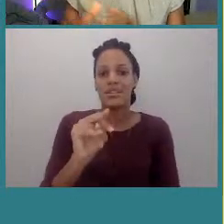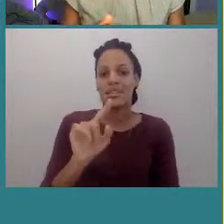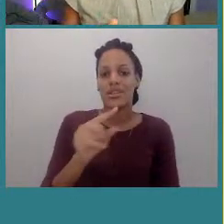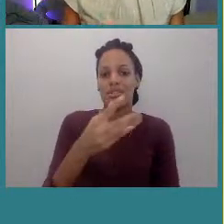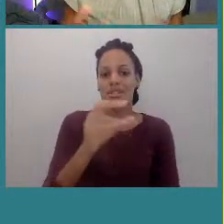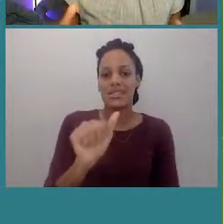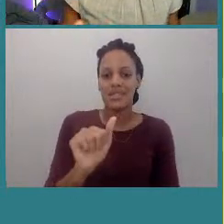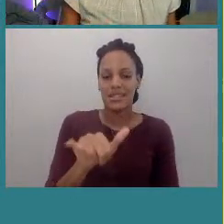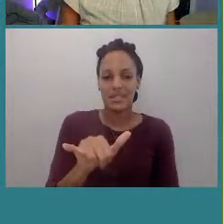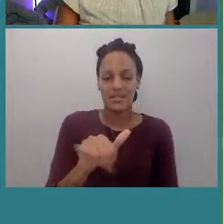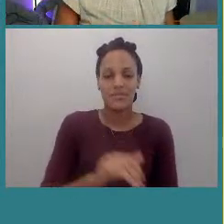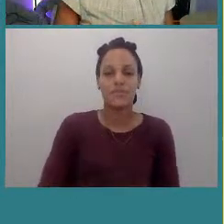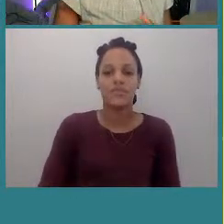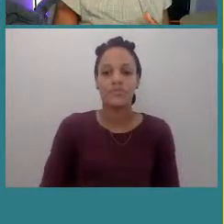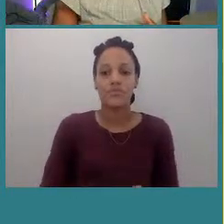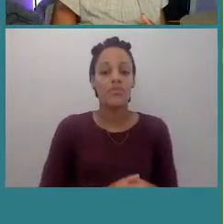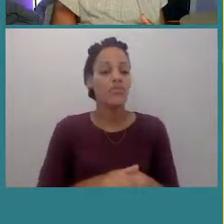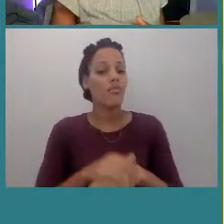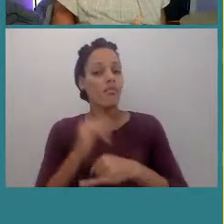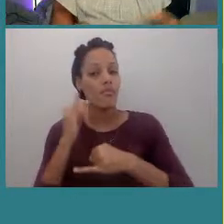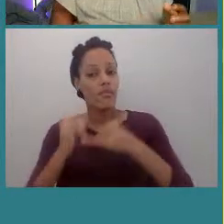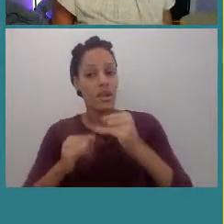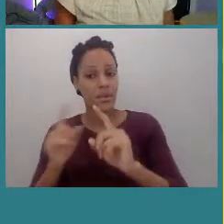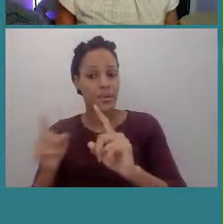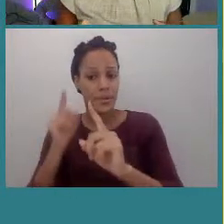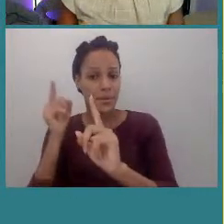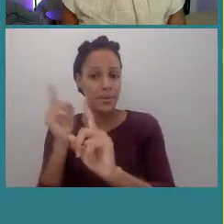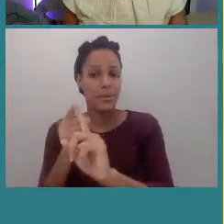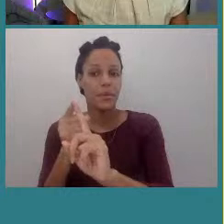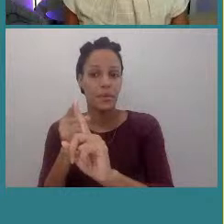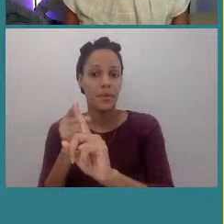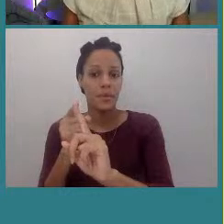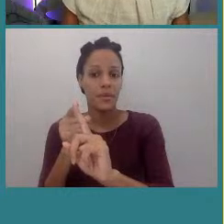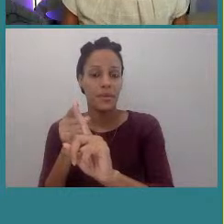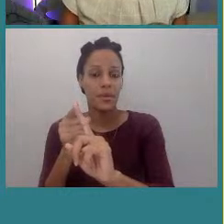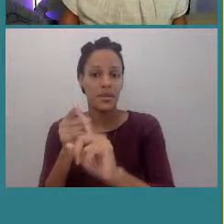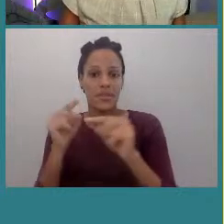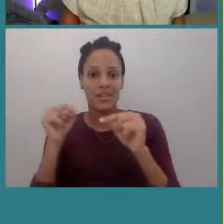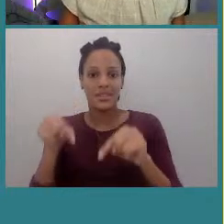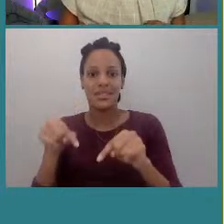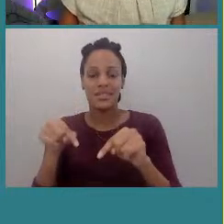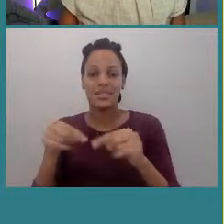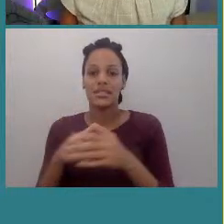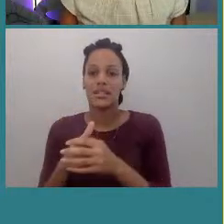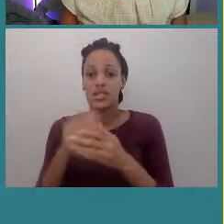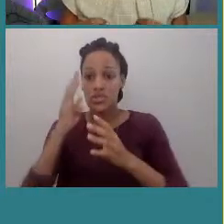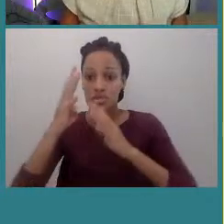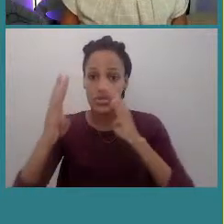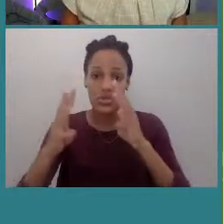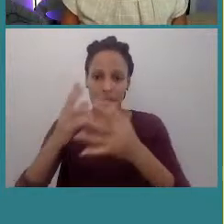And finally the goal of the creators empowerment framework is to create an engaged community